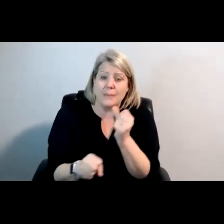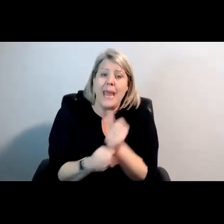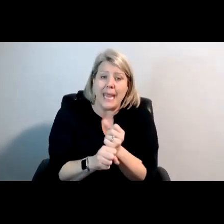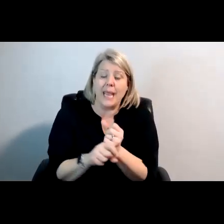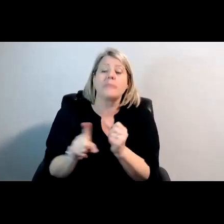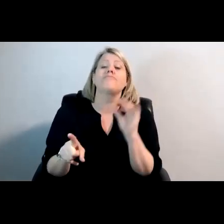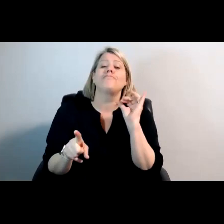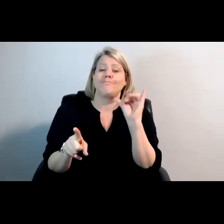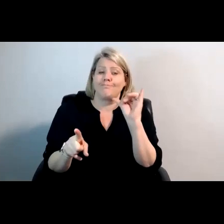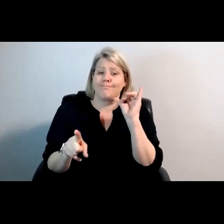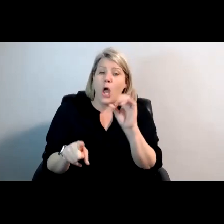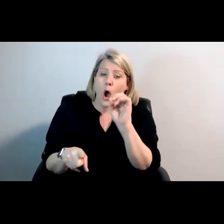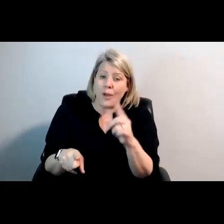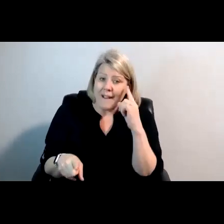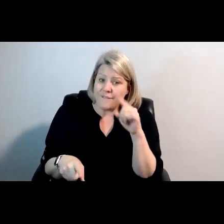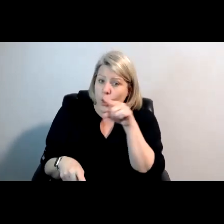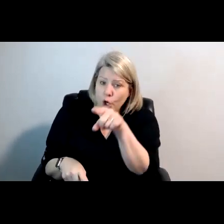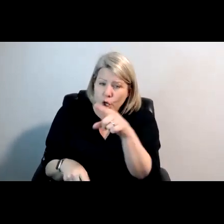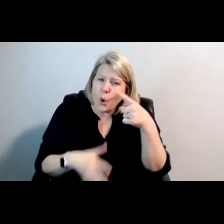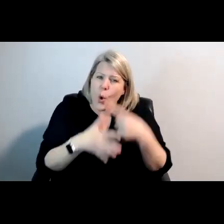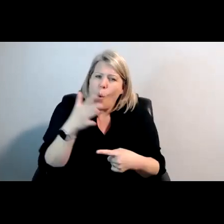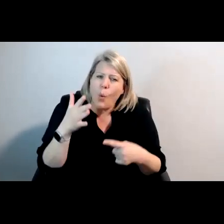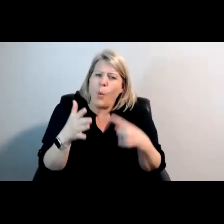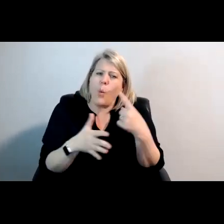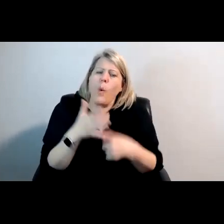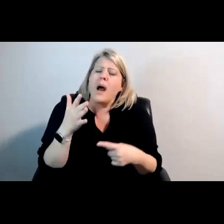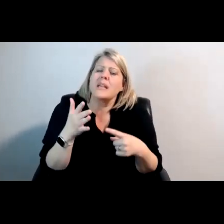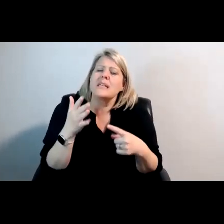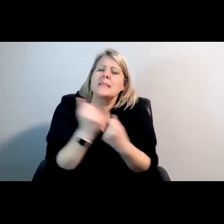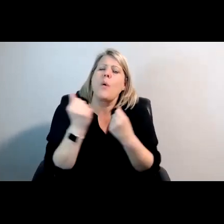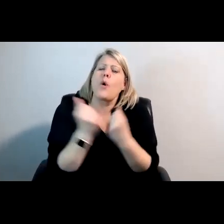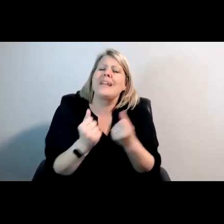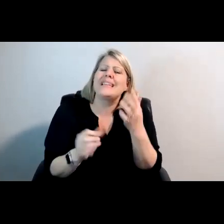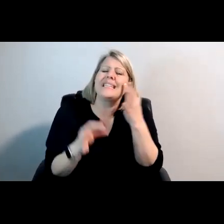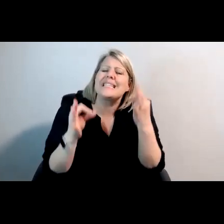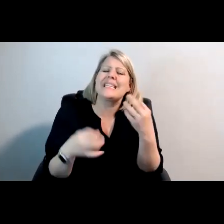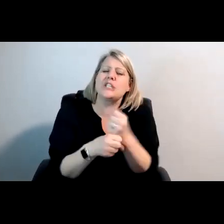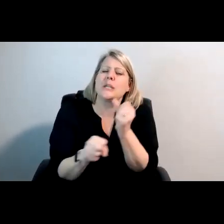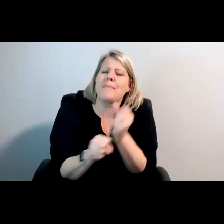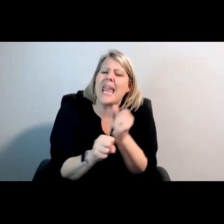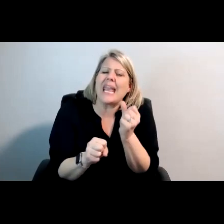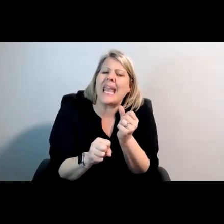So for you, what does supported decision-making mean? When you hear that term, what do you think?